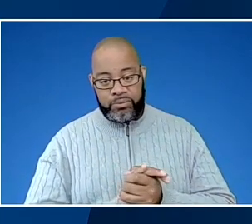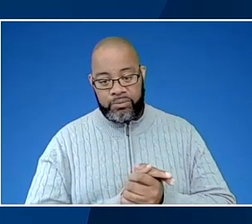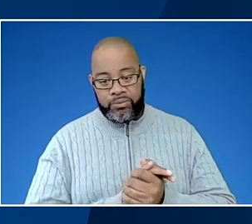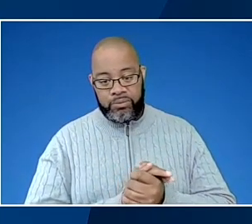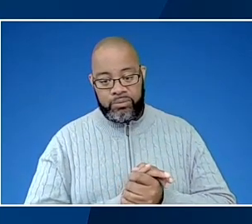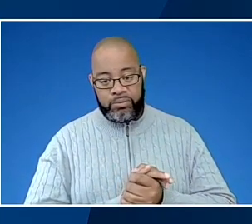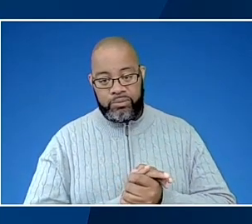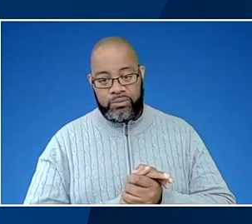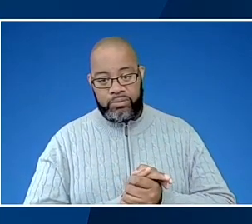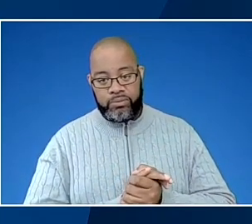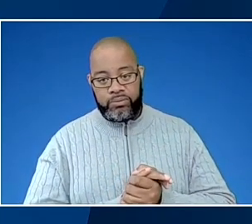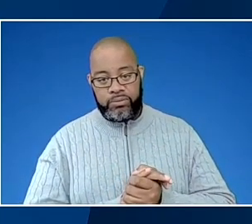Aaron.